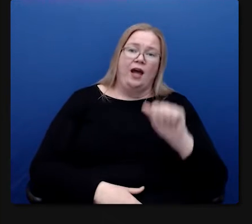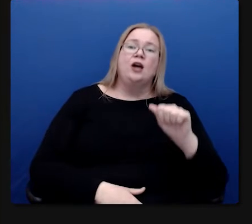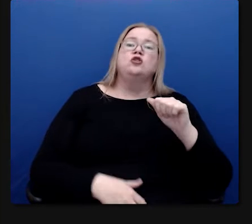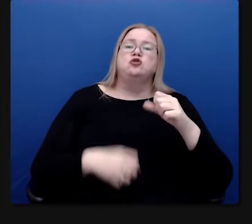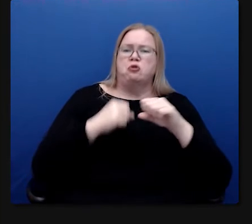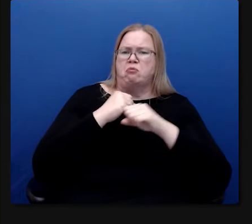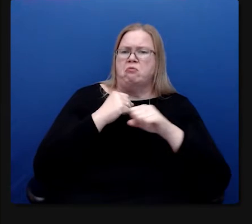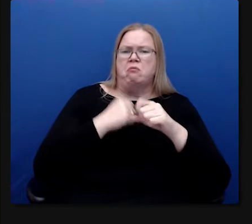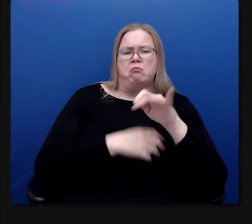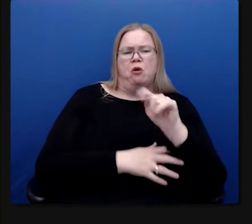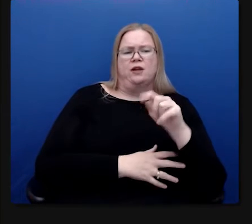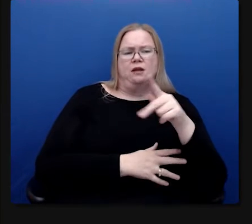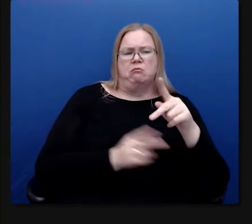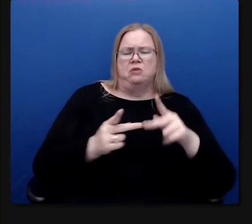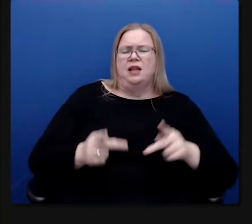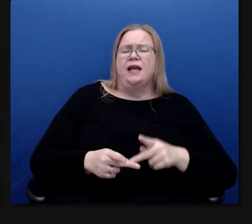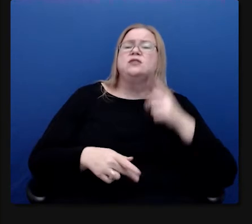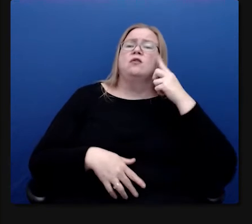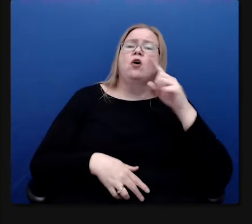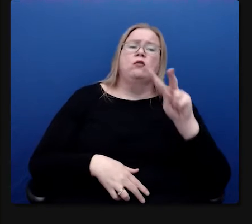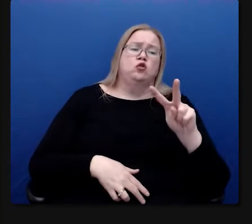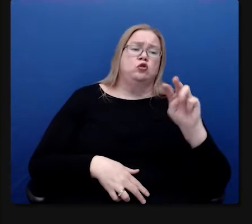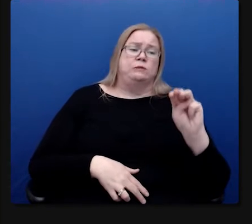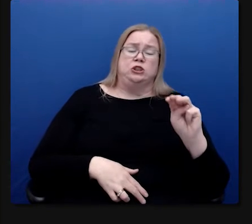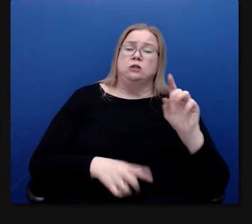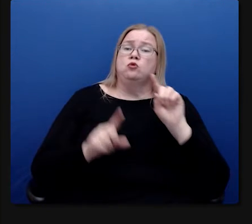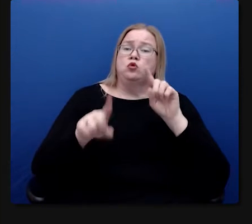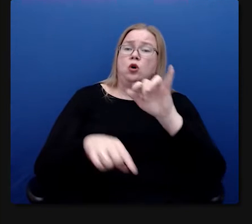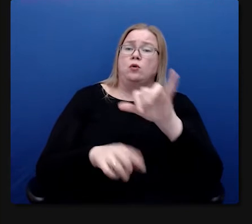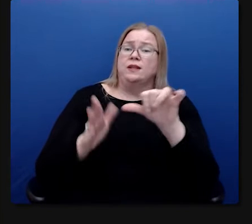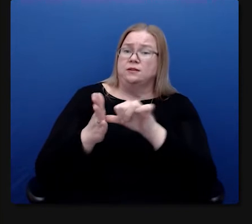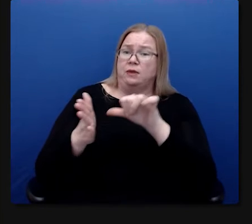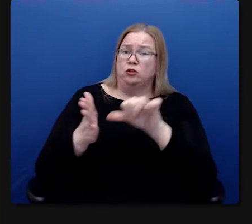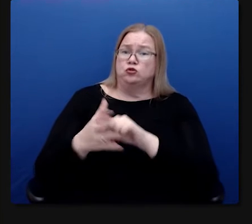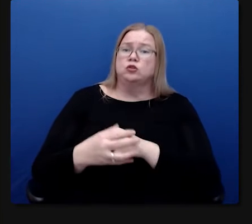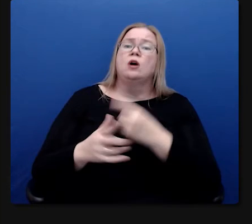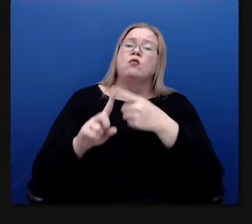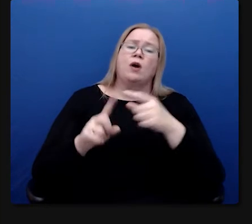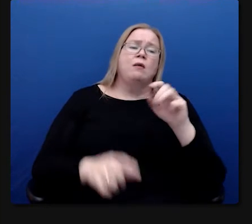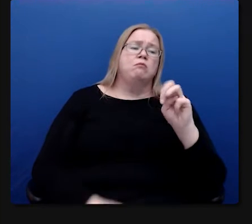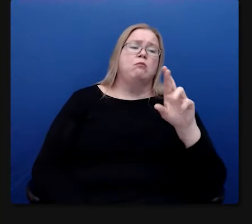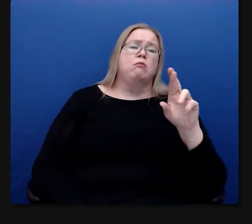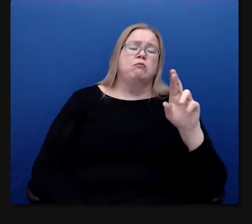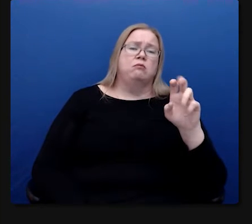for the Game Development Virtual Machine. You can navigate to this page from the Marketplace itself